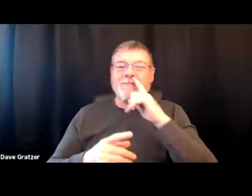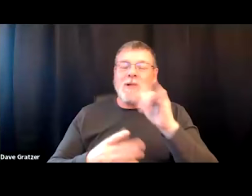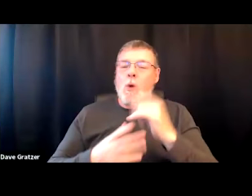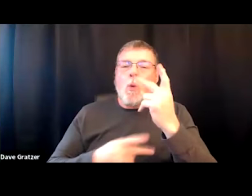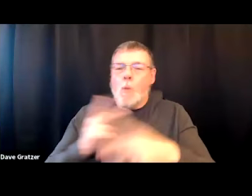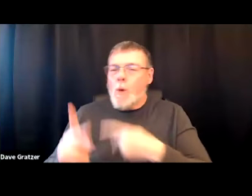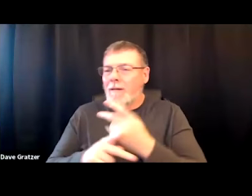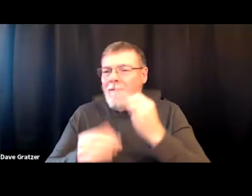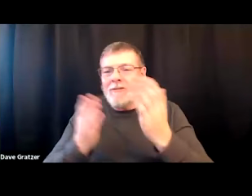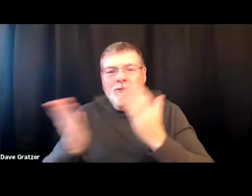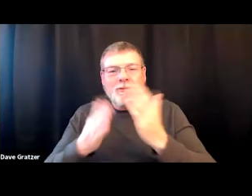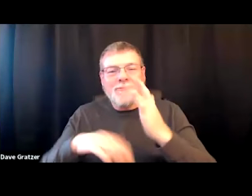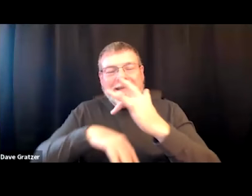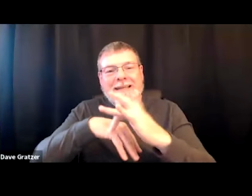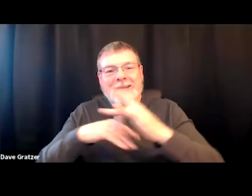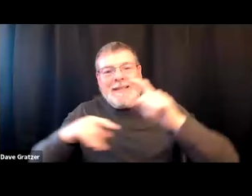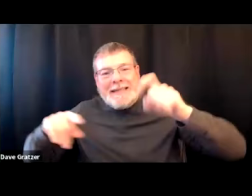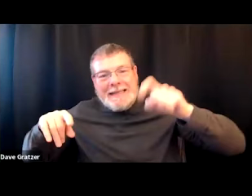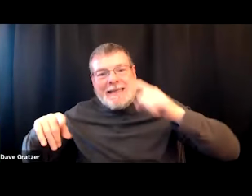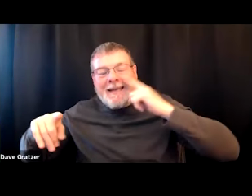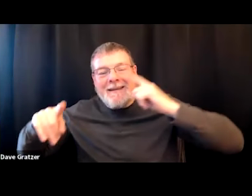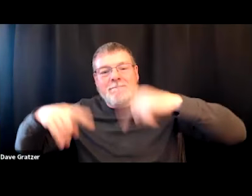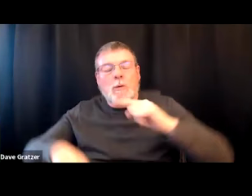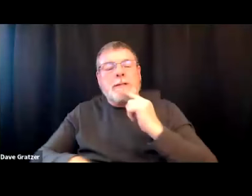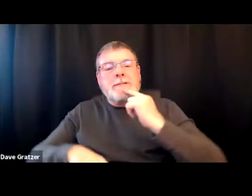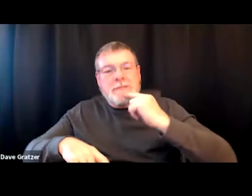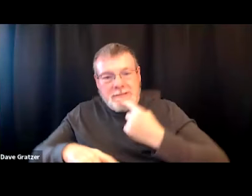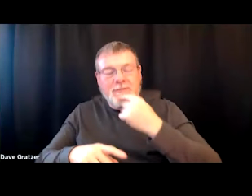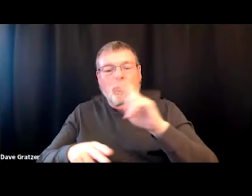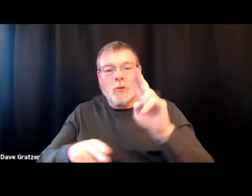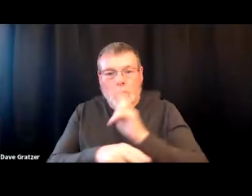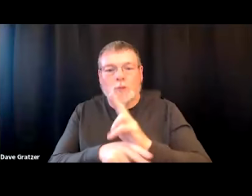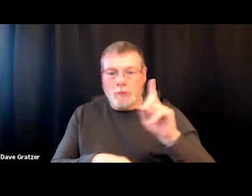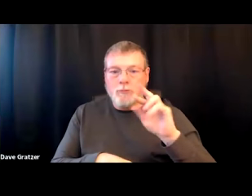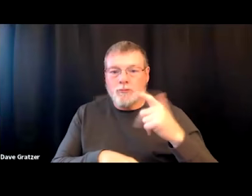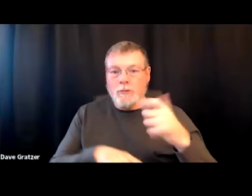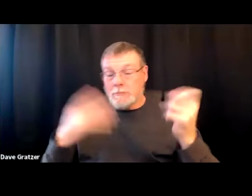for people with varying different levels of severity of substance use disorders.